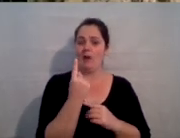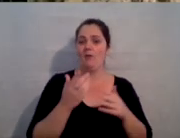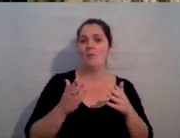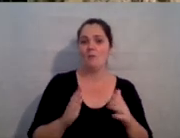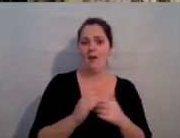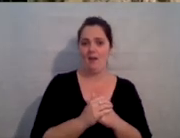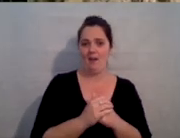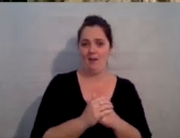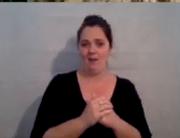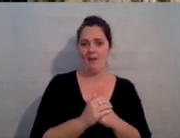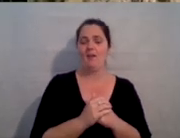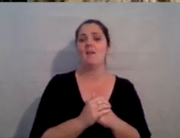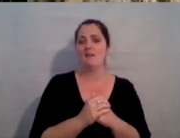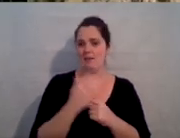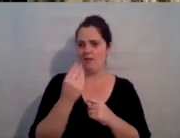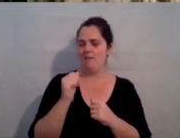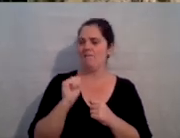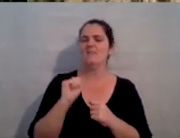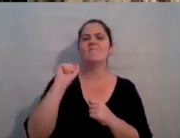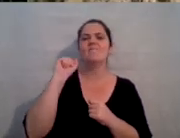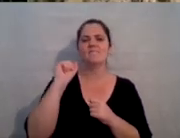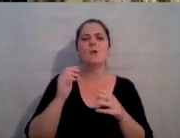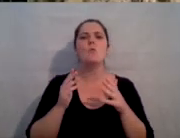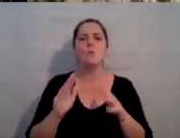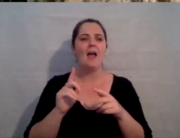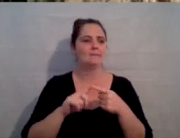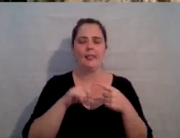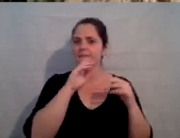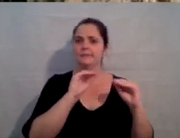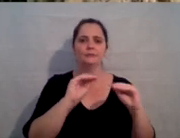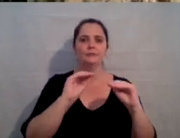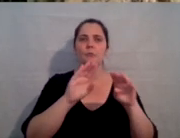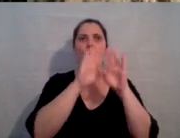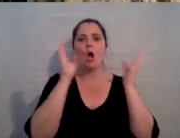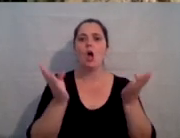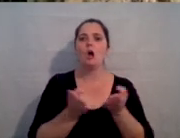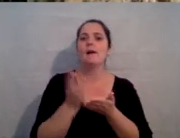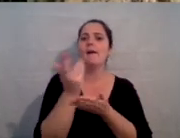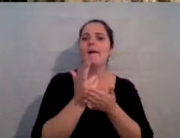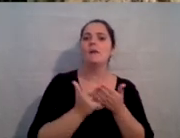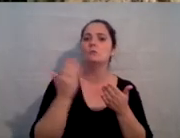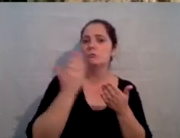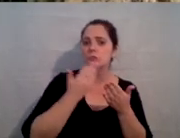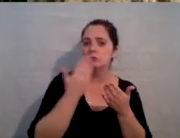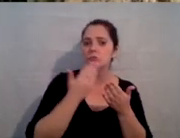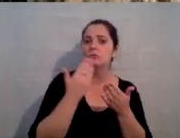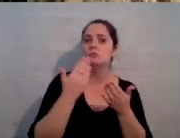model of learning is still taught at art schools all over the world, both in academies and outside in private art schools.